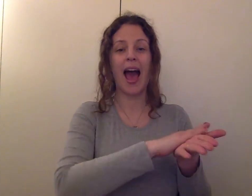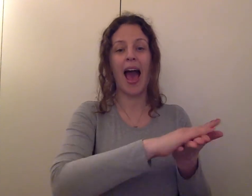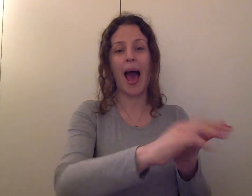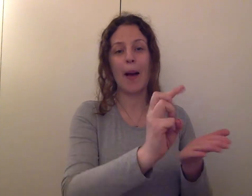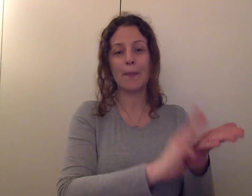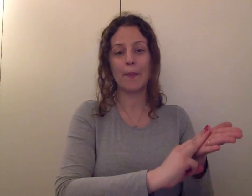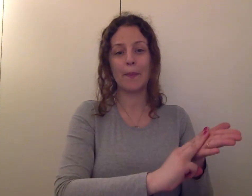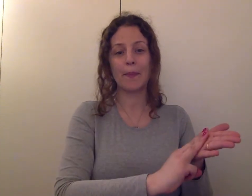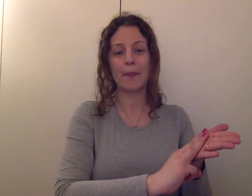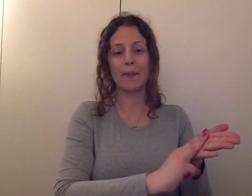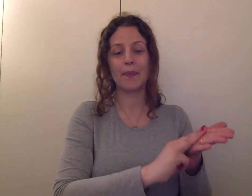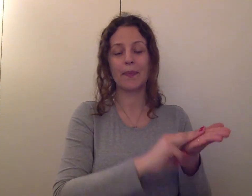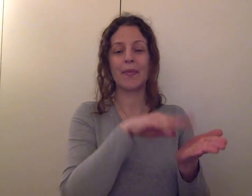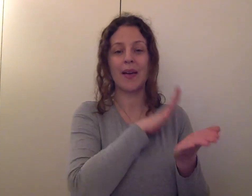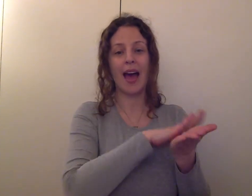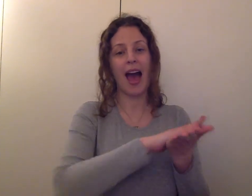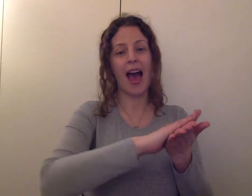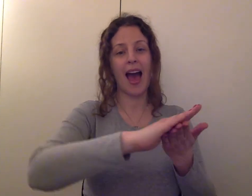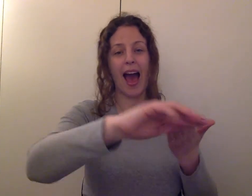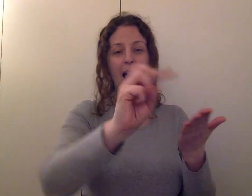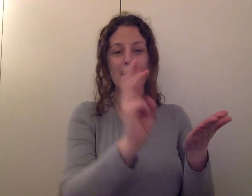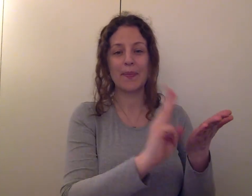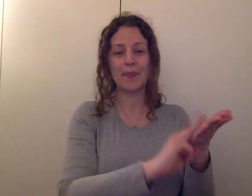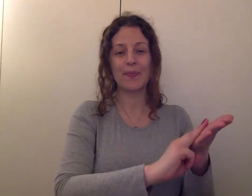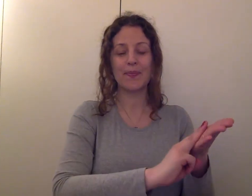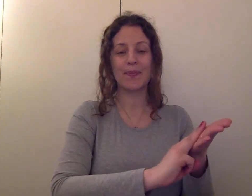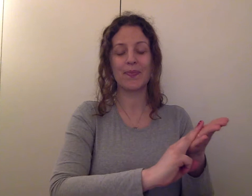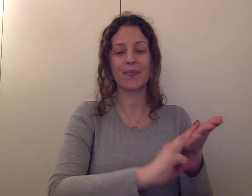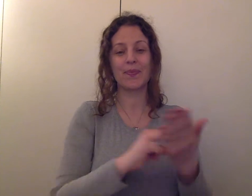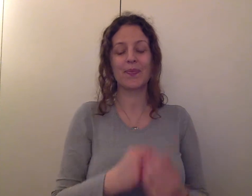HAM